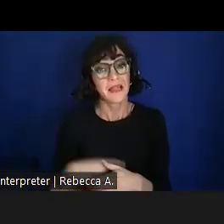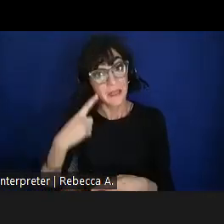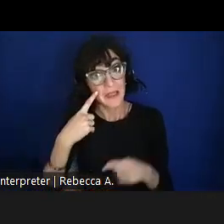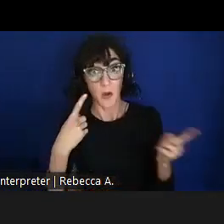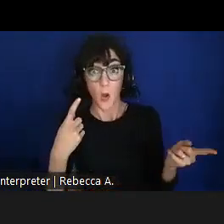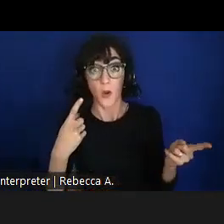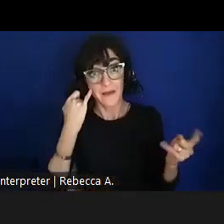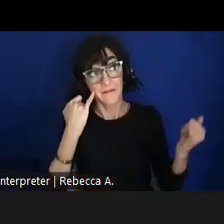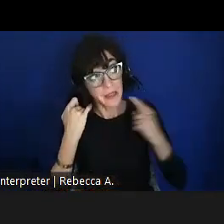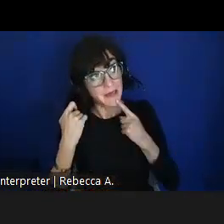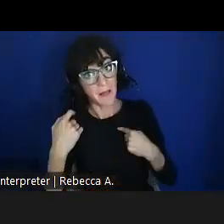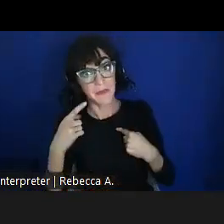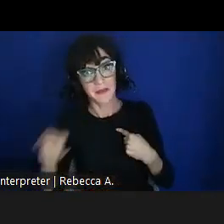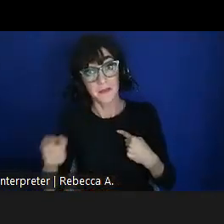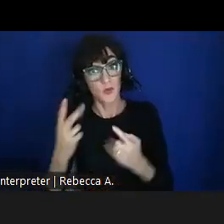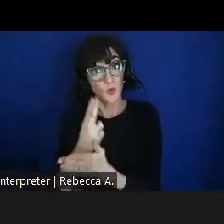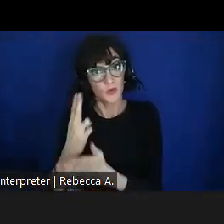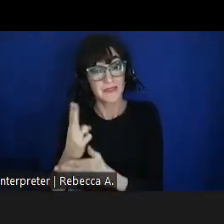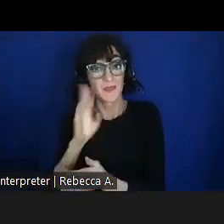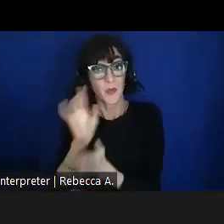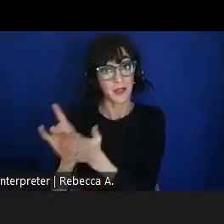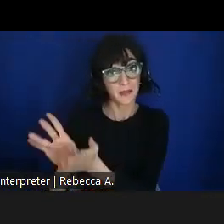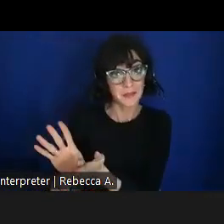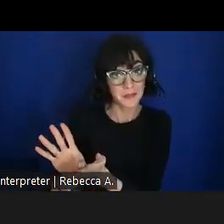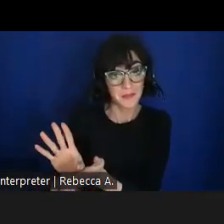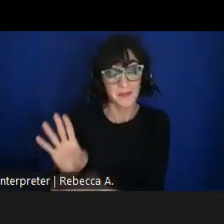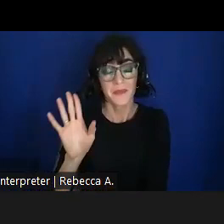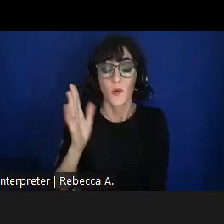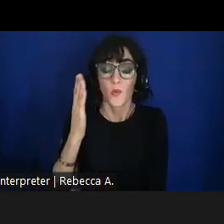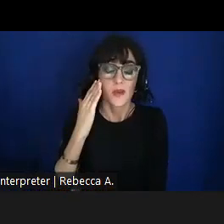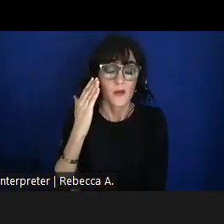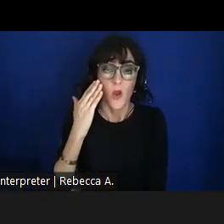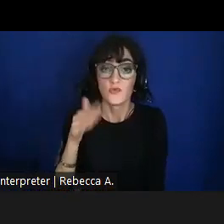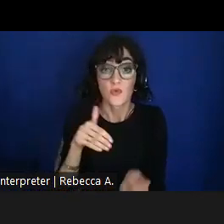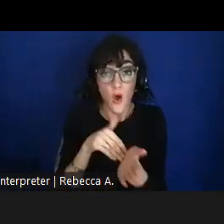kicked out of our program and then we know so often that when a Survivor doesn't have